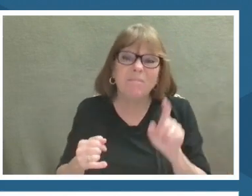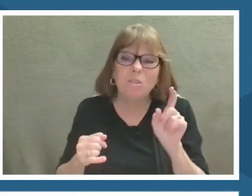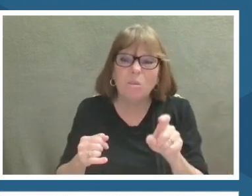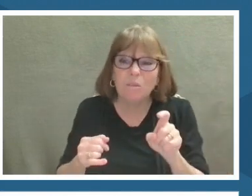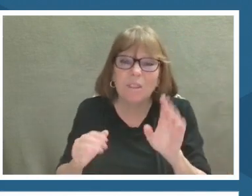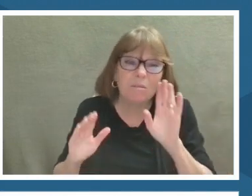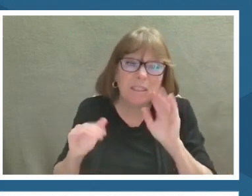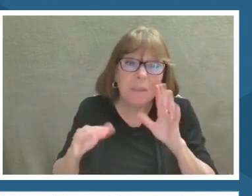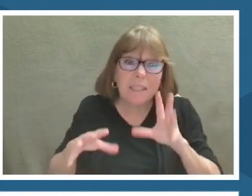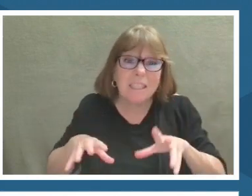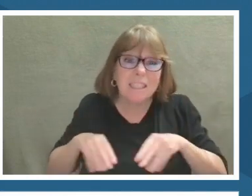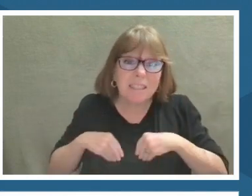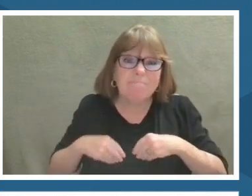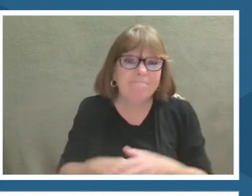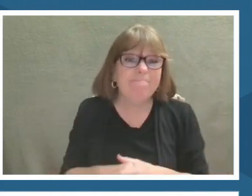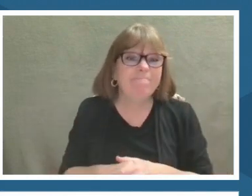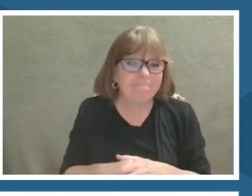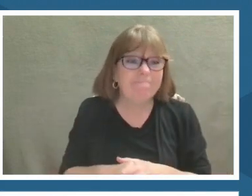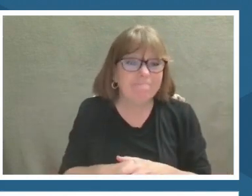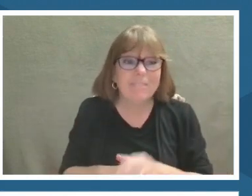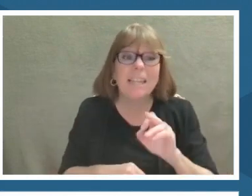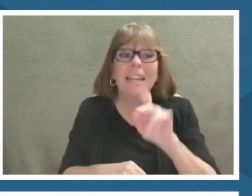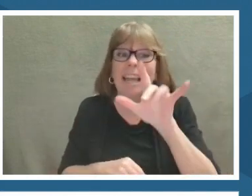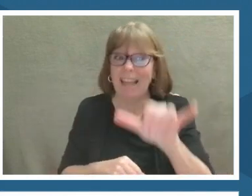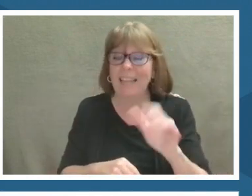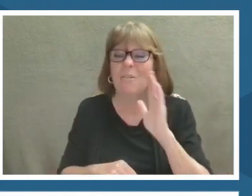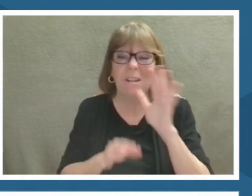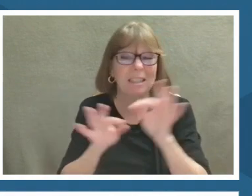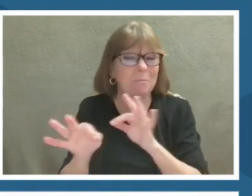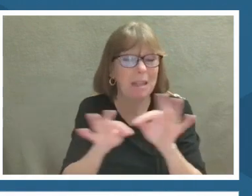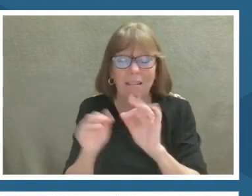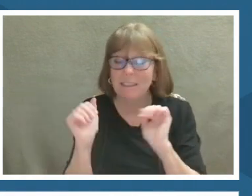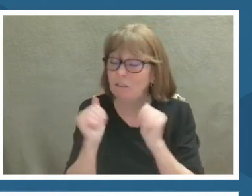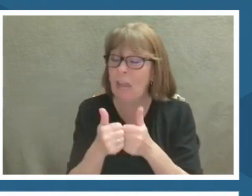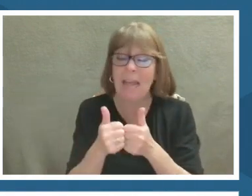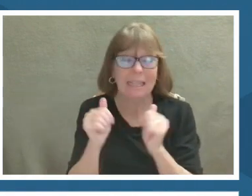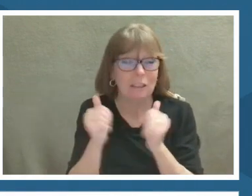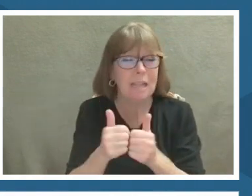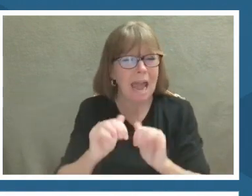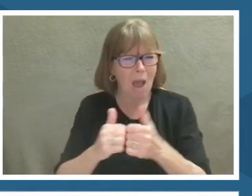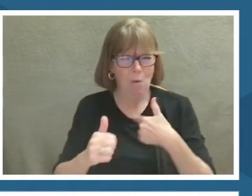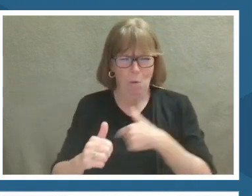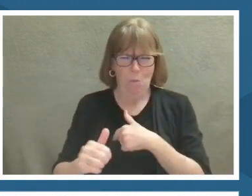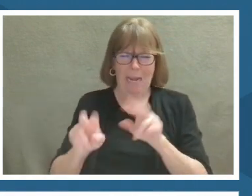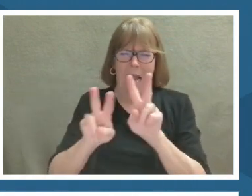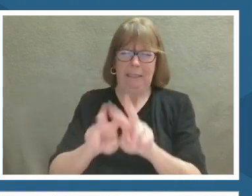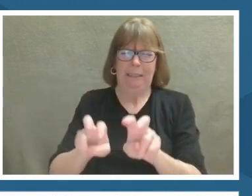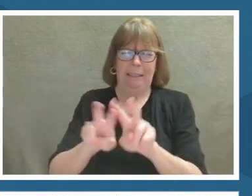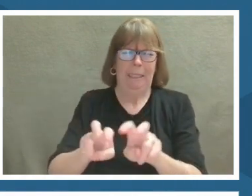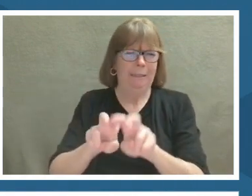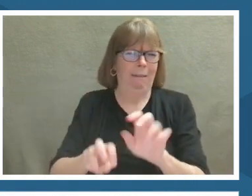about the challenges of how complex it is to assess the outcomes in a